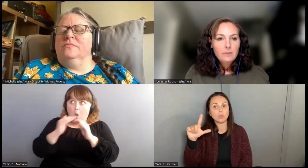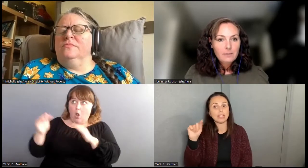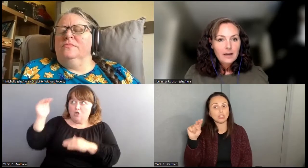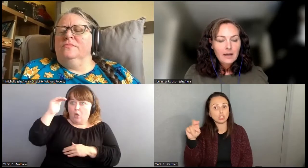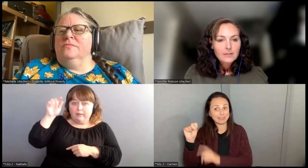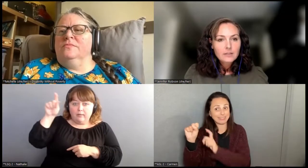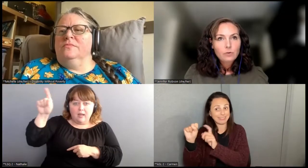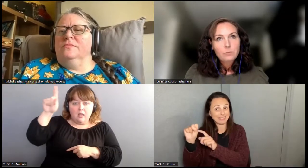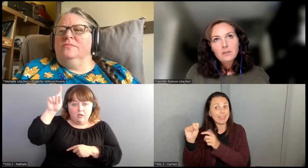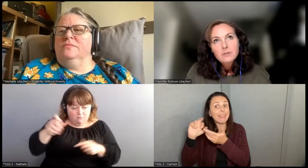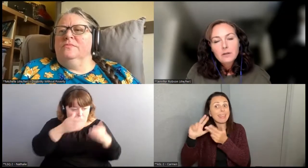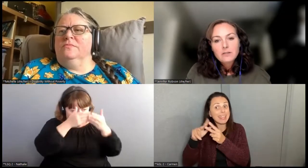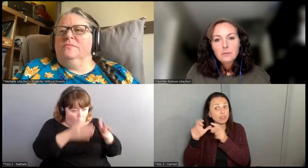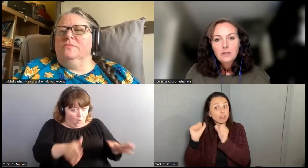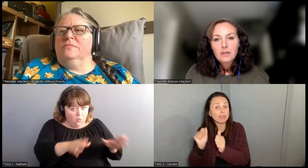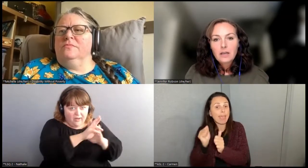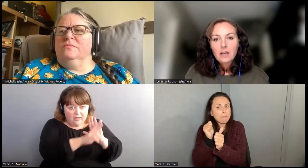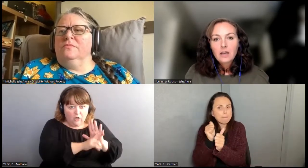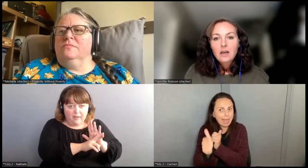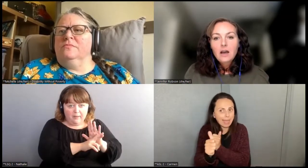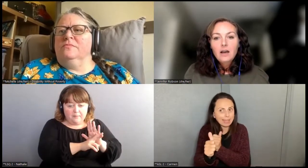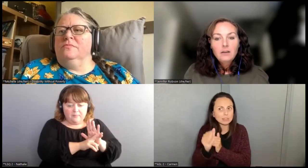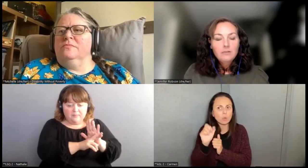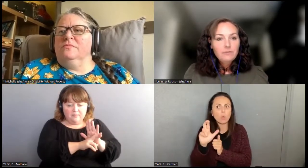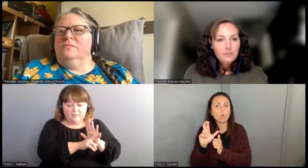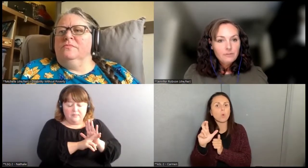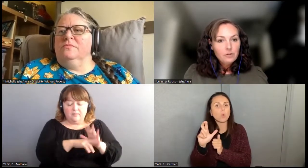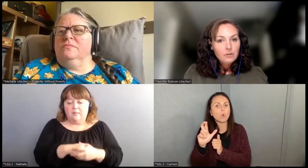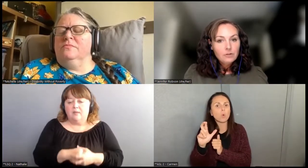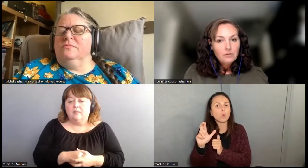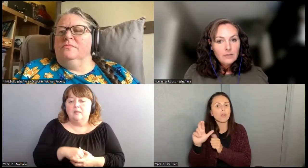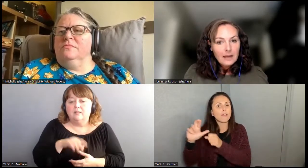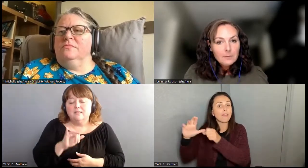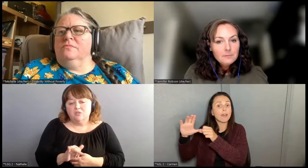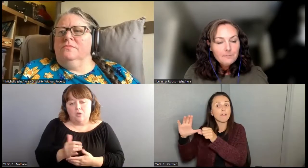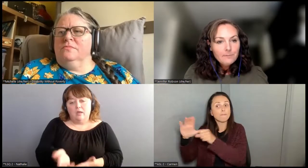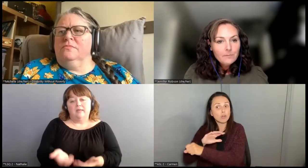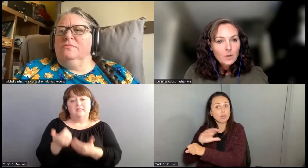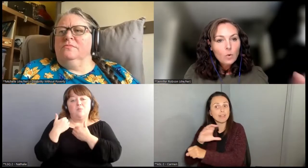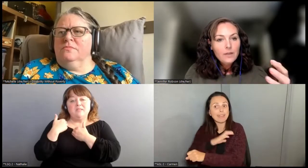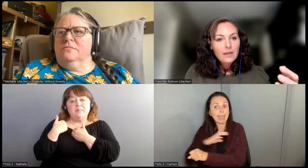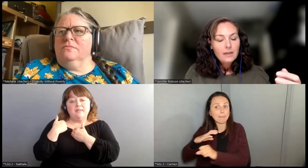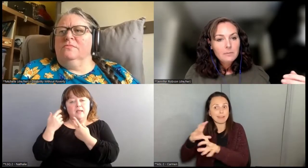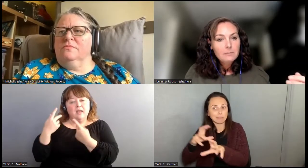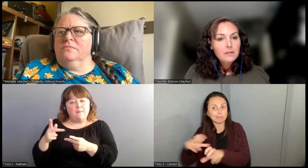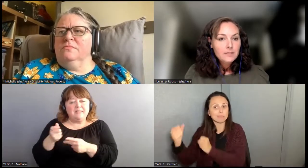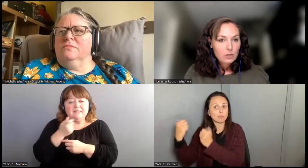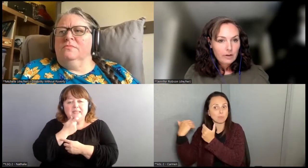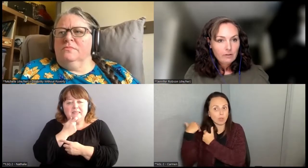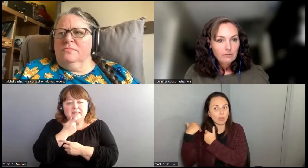BE PASSED OR BE THE RESPONSIBILITY OF THE FULL CABINET OR THEY CAN BE MINISTERIAL REGULATIONS.